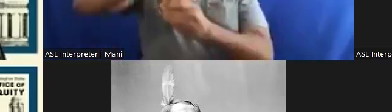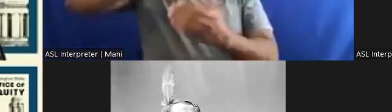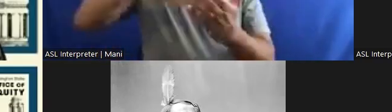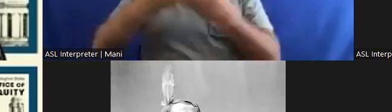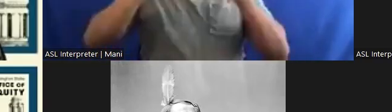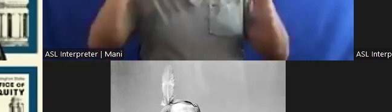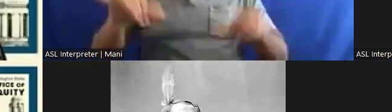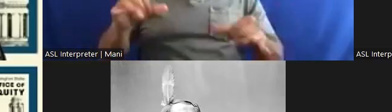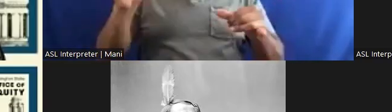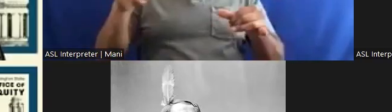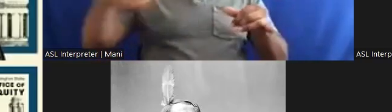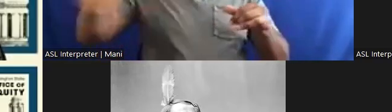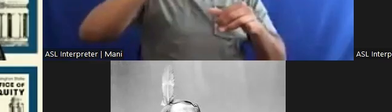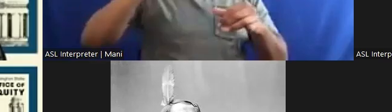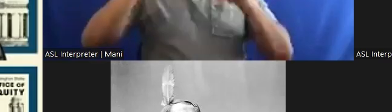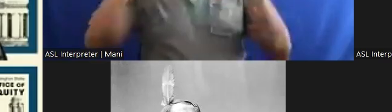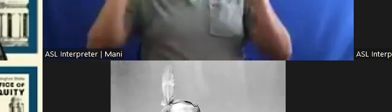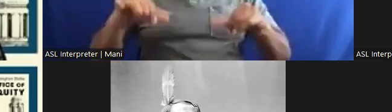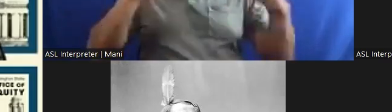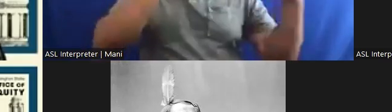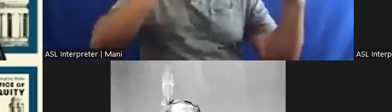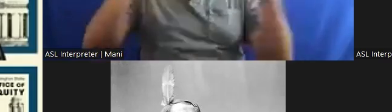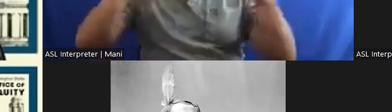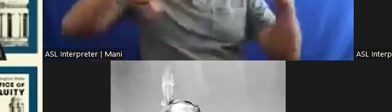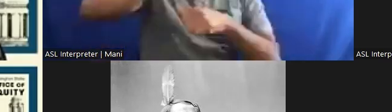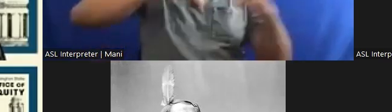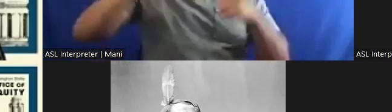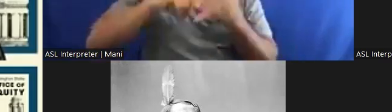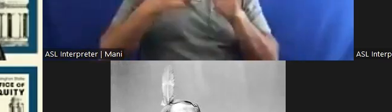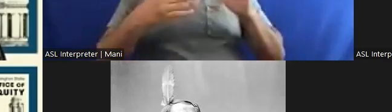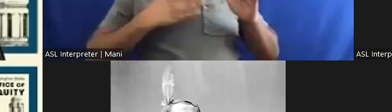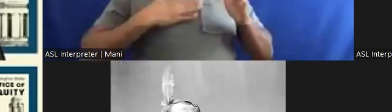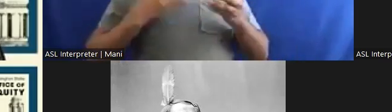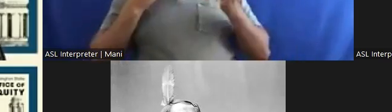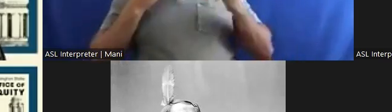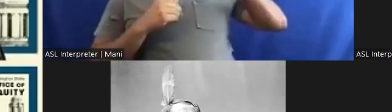So that way if you're receiving information and we have resources over here at commerce,